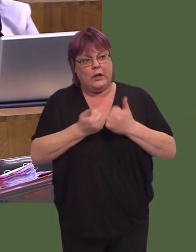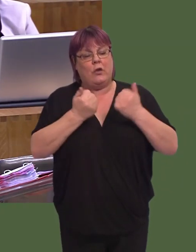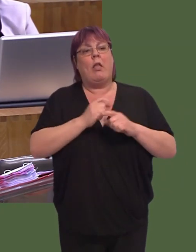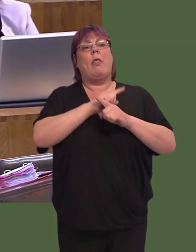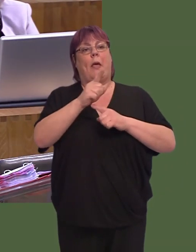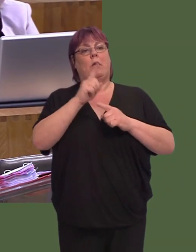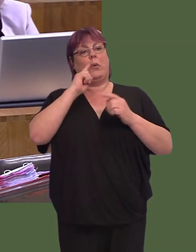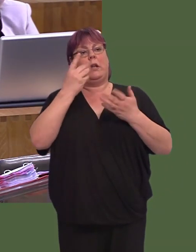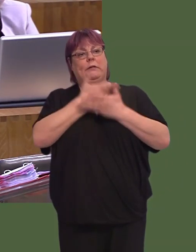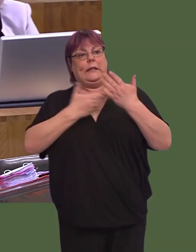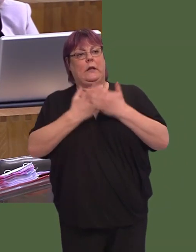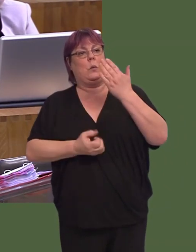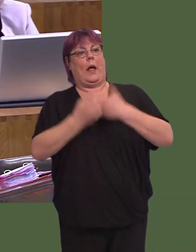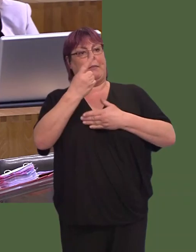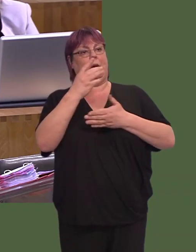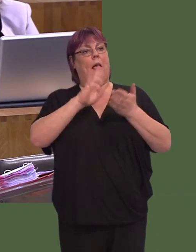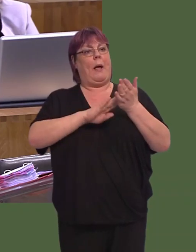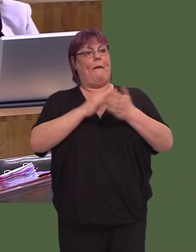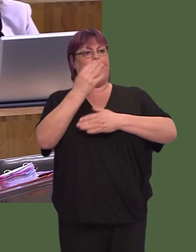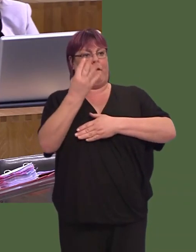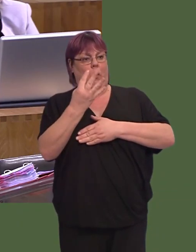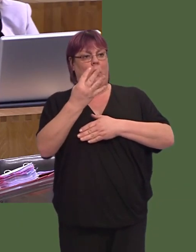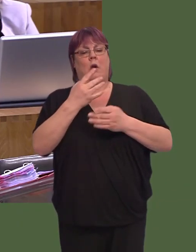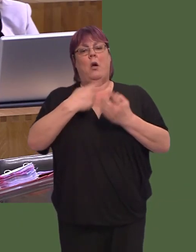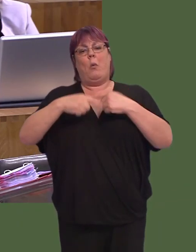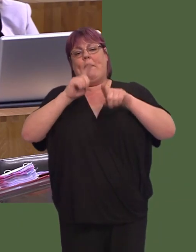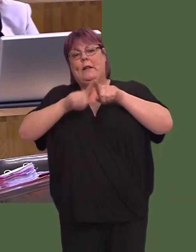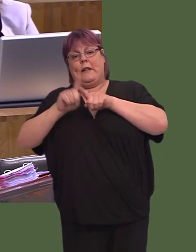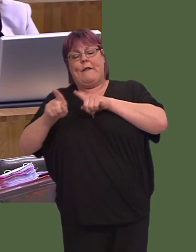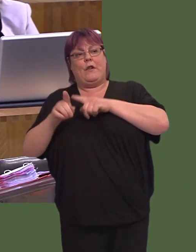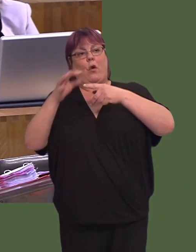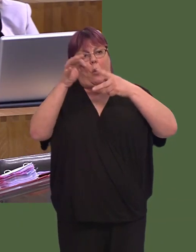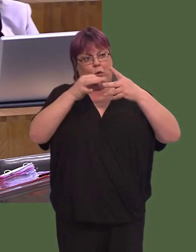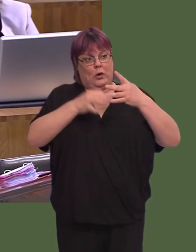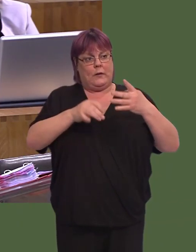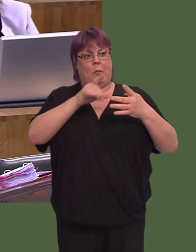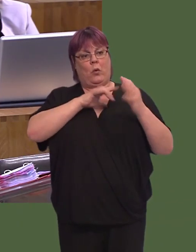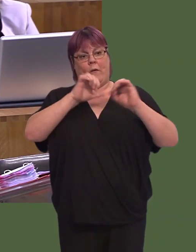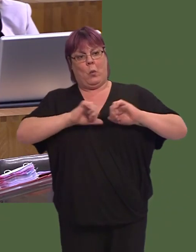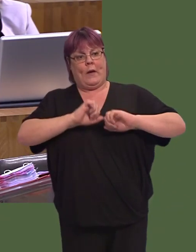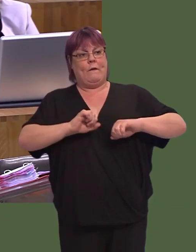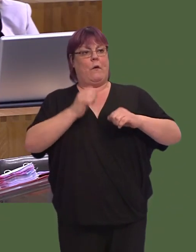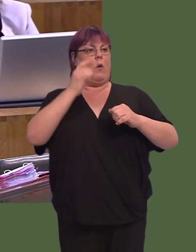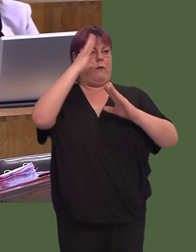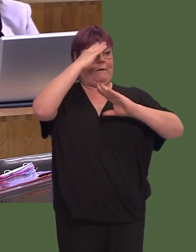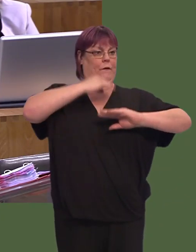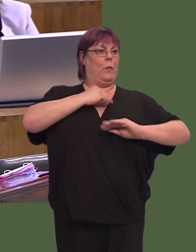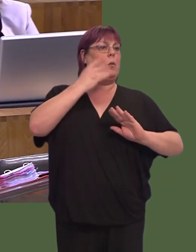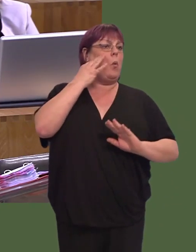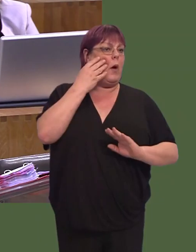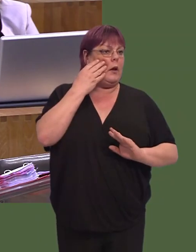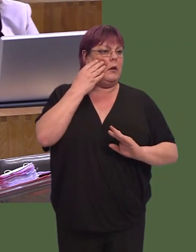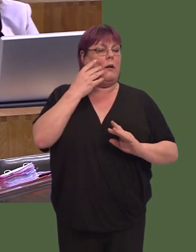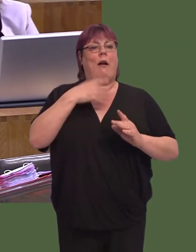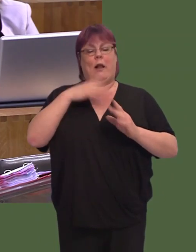Given the legal implications, we are currently considering options as to the timing and format of that, and I will be keeping the Assembly informed of those plans as myself, other than